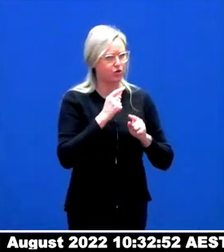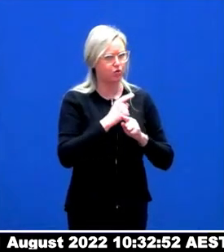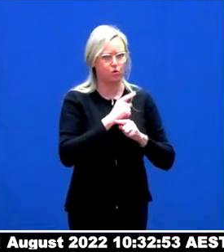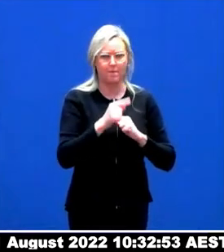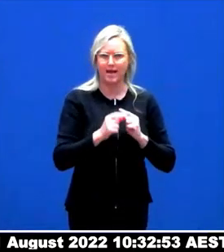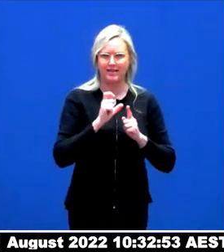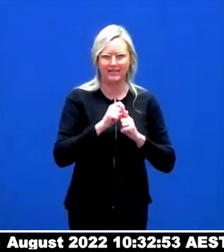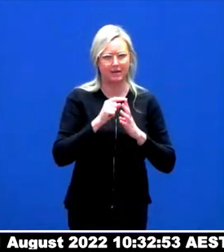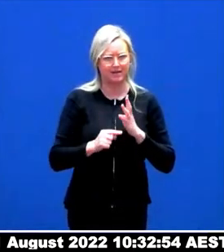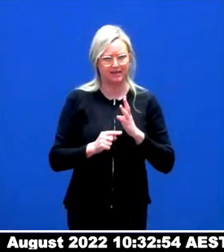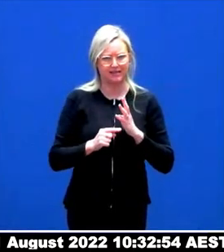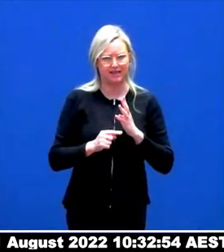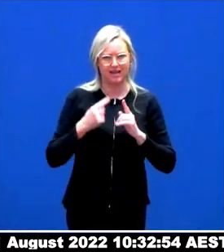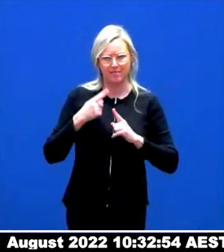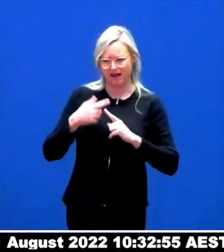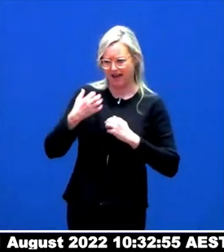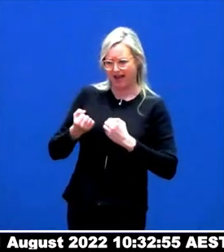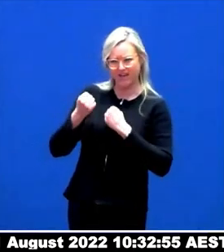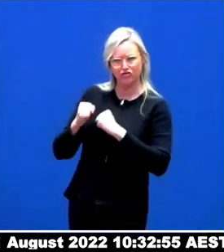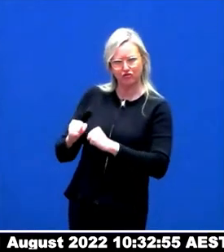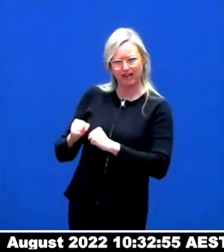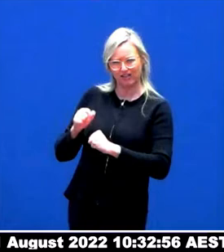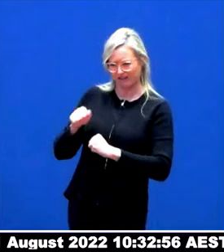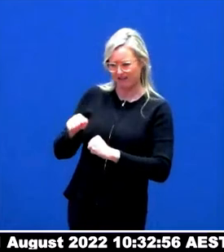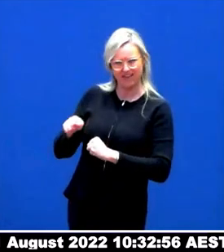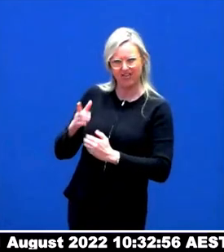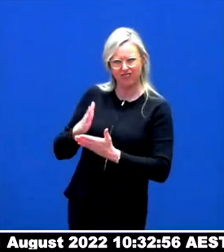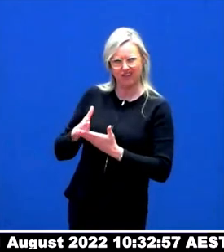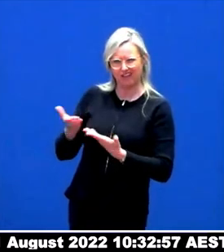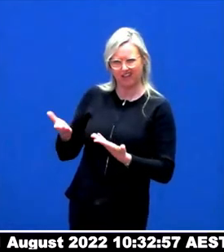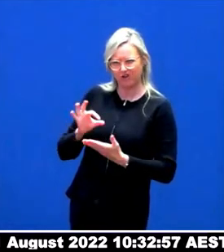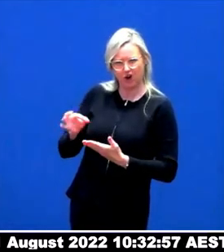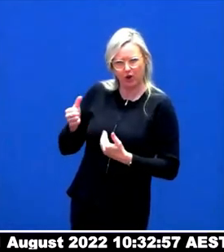that's no longer in force; is that right? Sorry, could you repeat that?